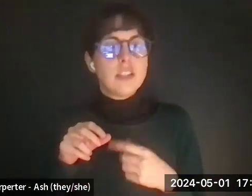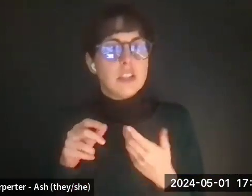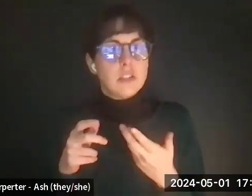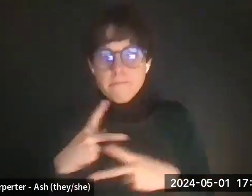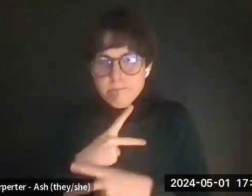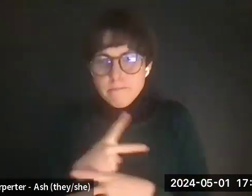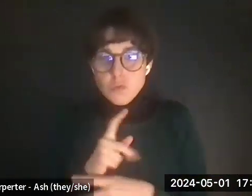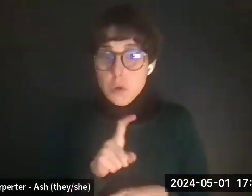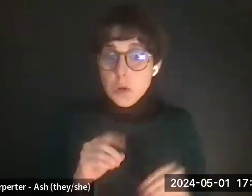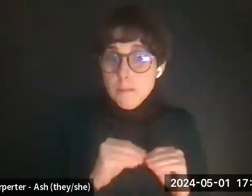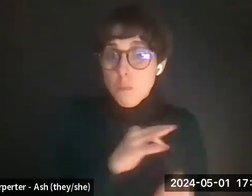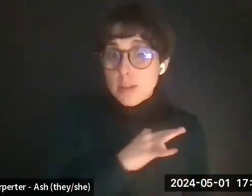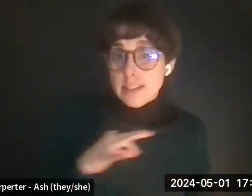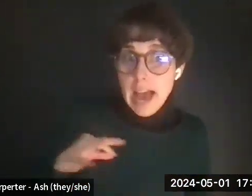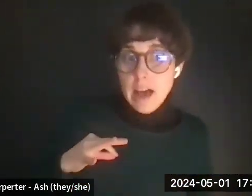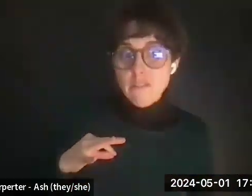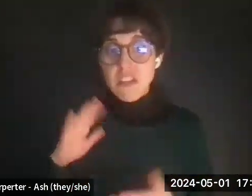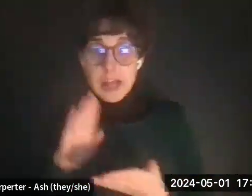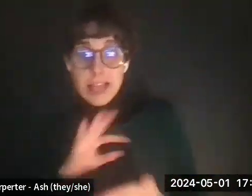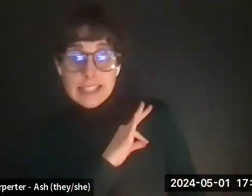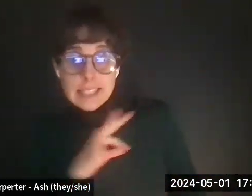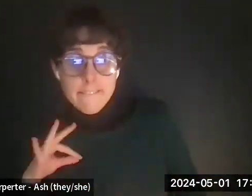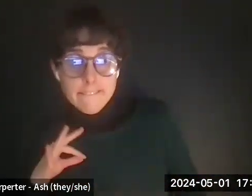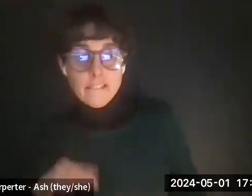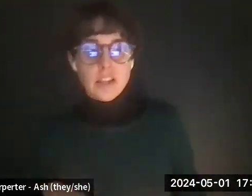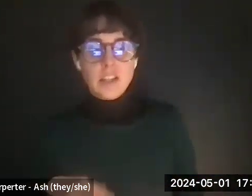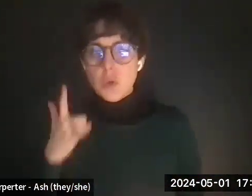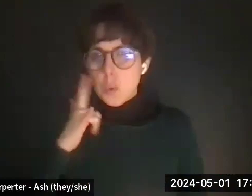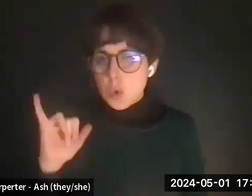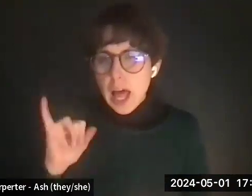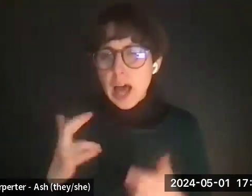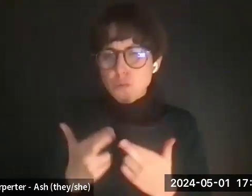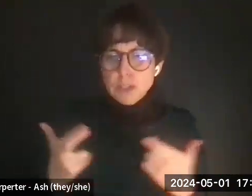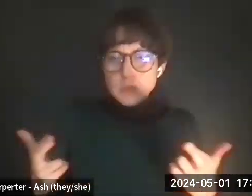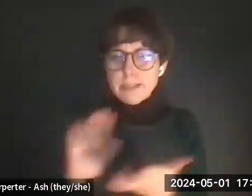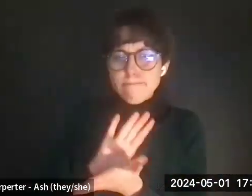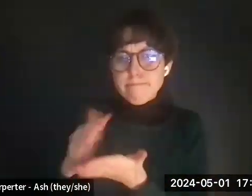Do we need less staff? What does it look like? We can get the STA and look at the data and it can inform us.